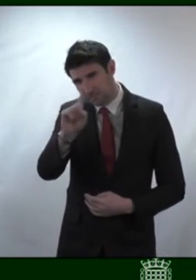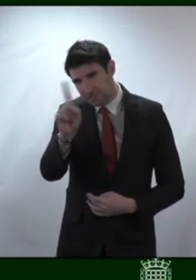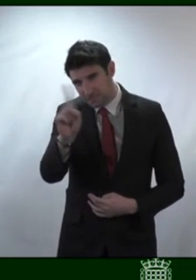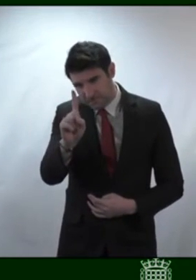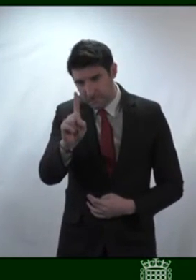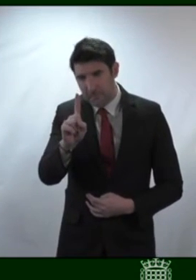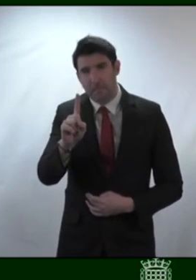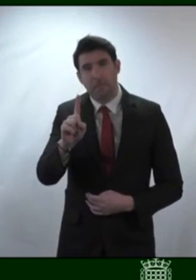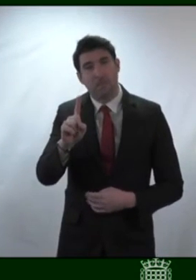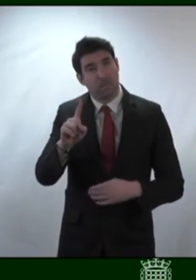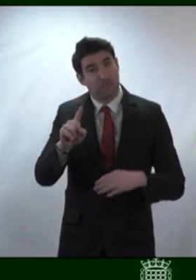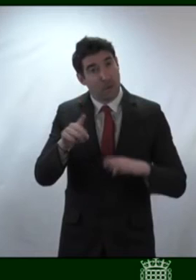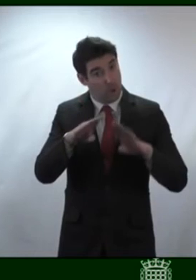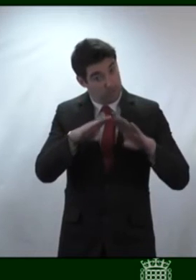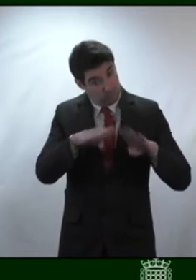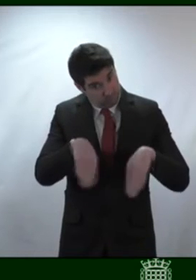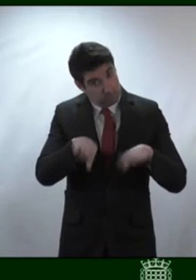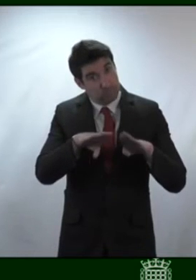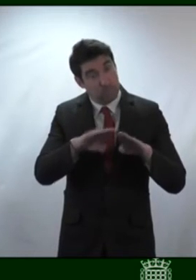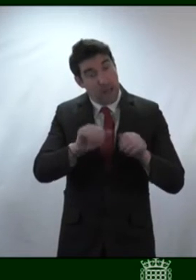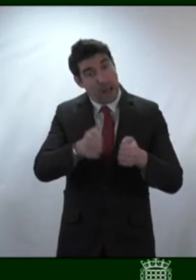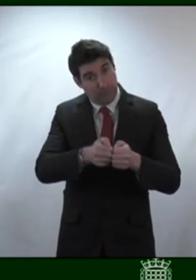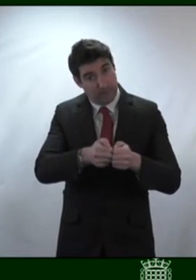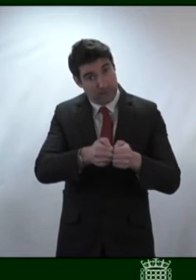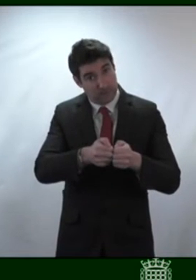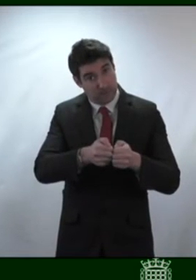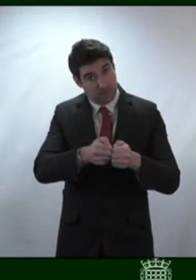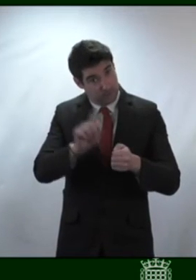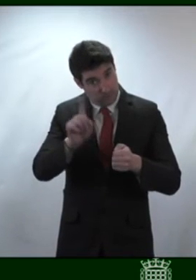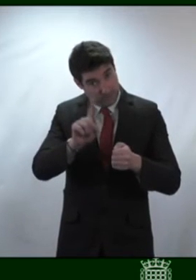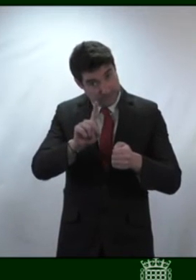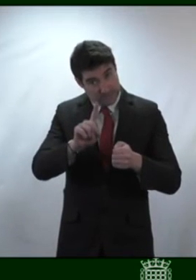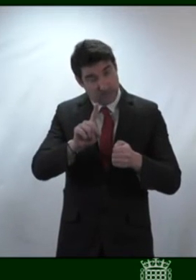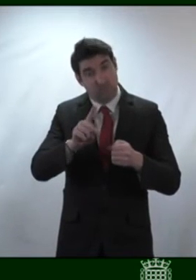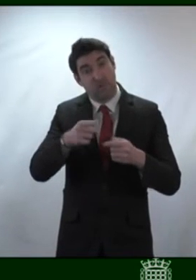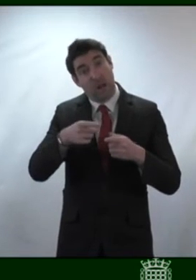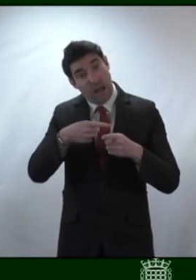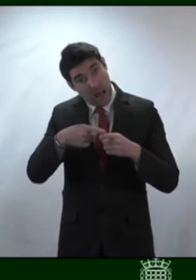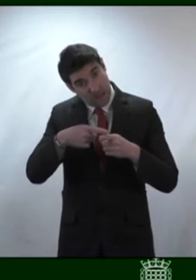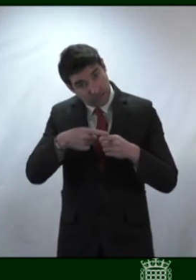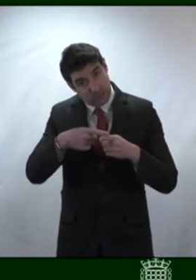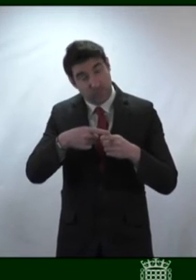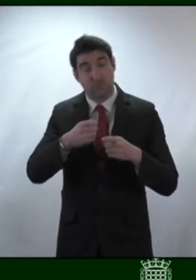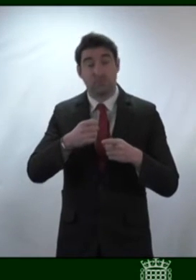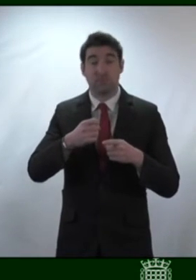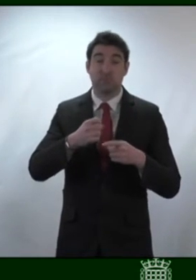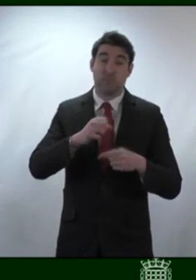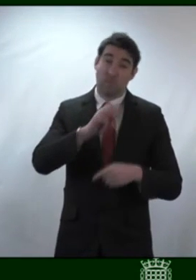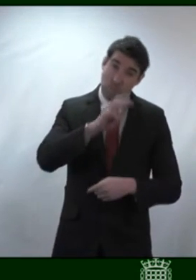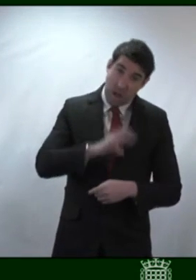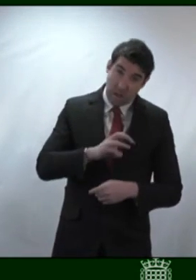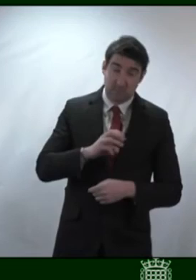say, unanimous agreement across the UK Government and across all the devolved Administrations,